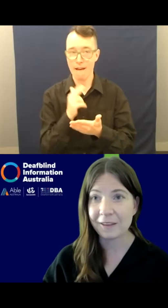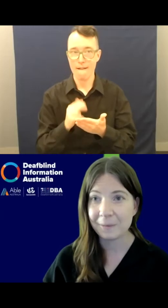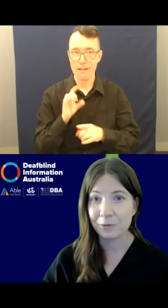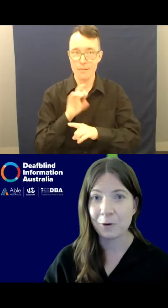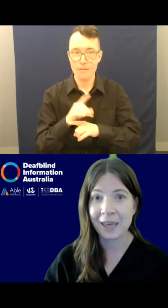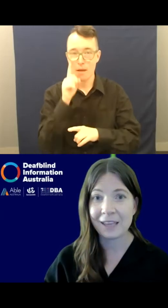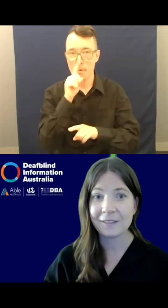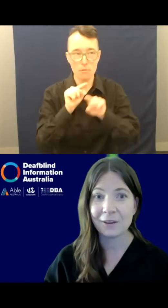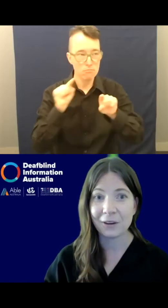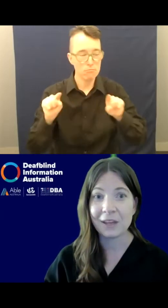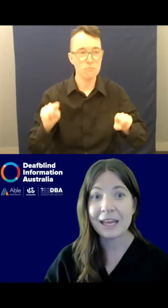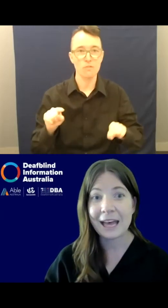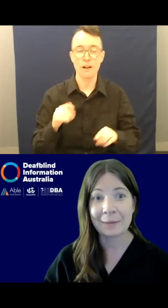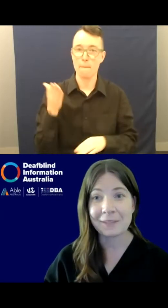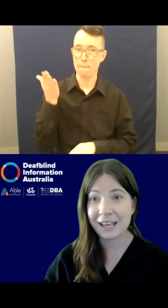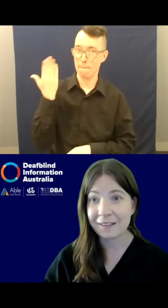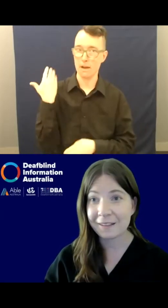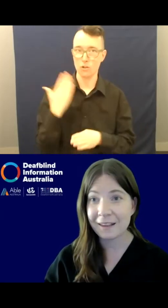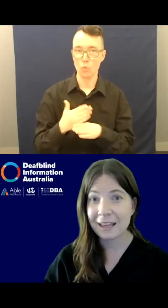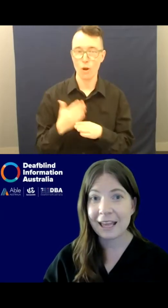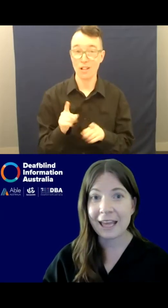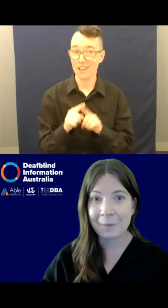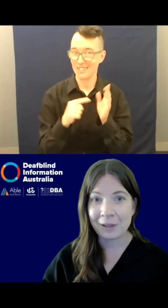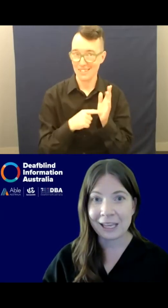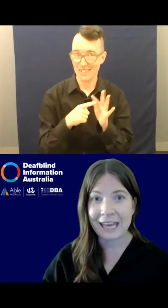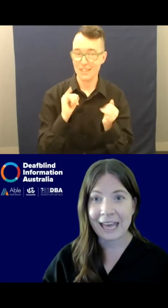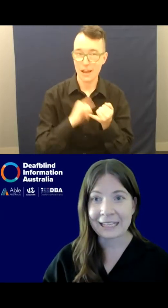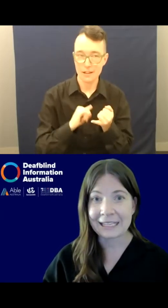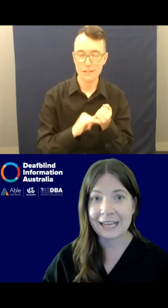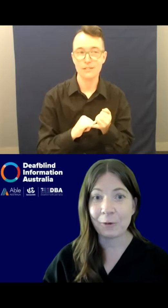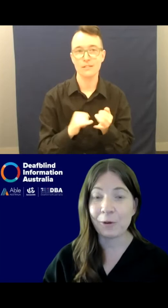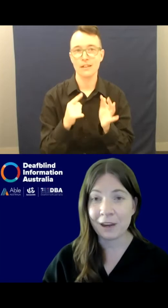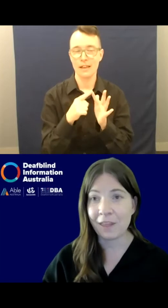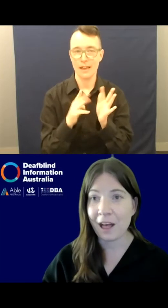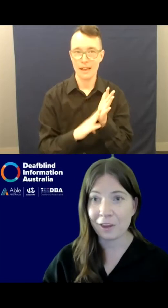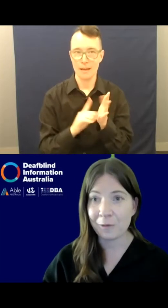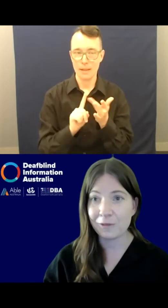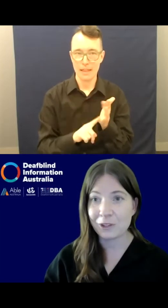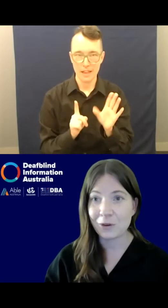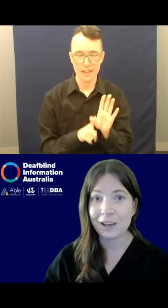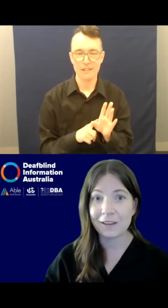before me, so Tess, Emily and I work with another art therapist, Victoria as well.